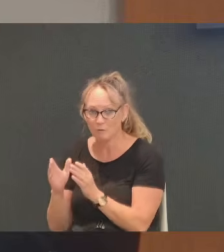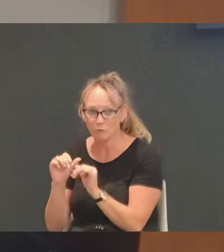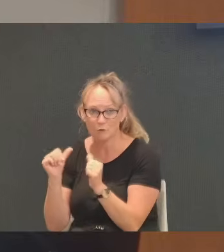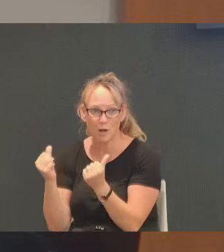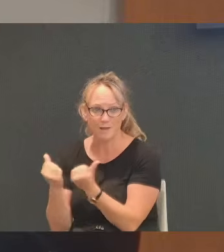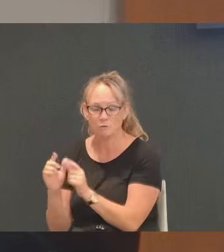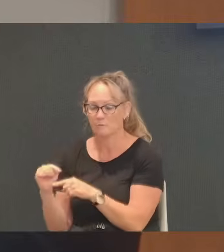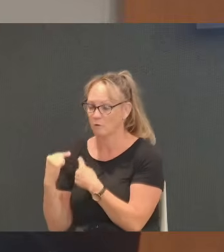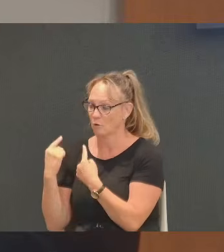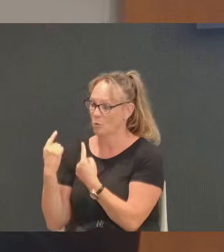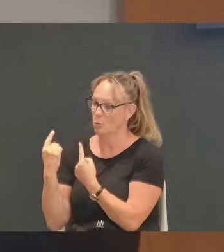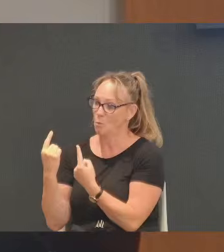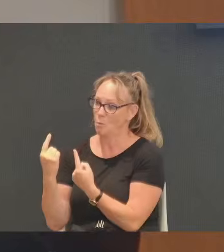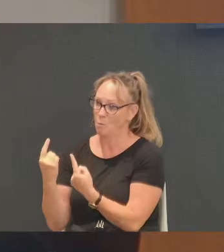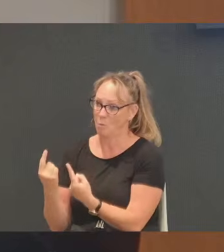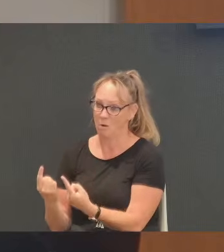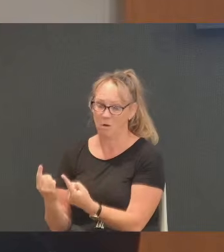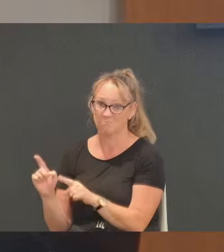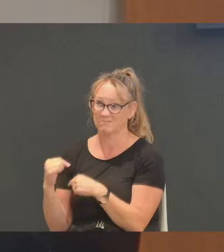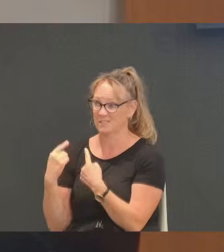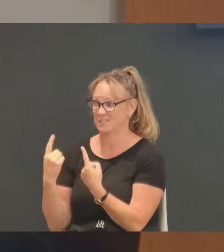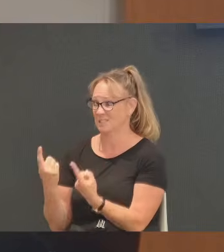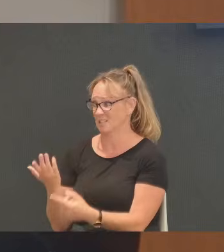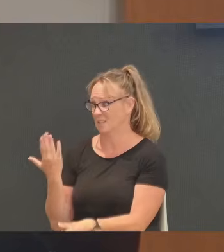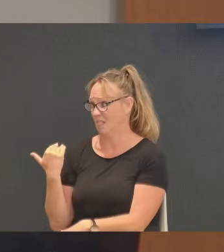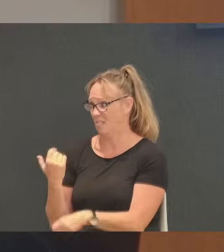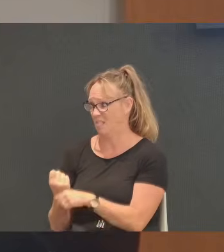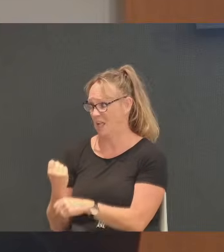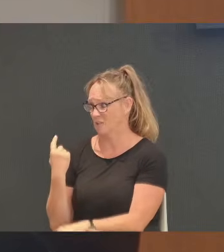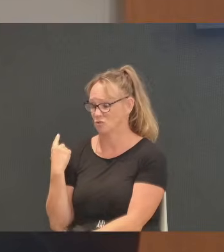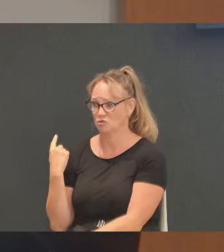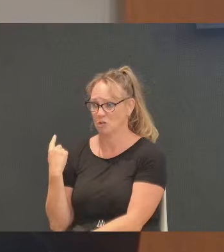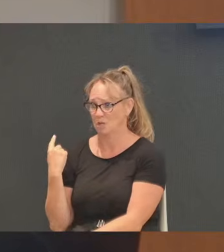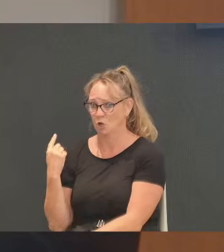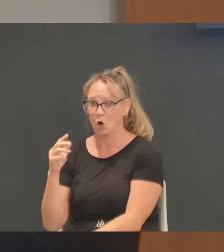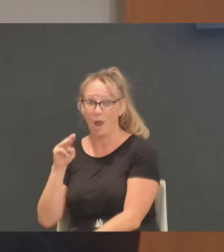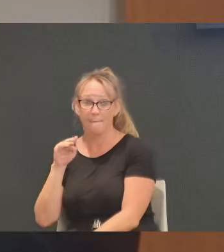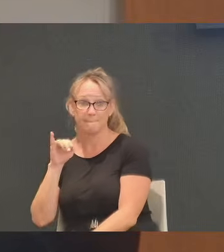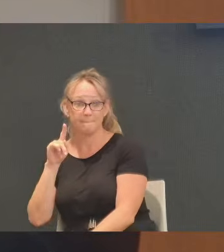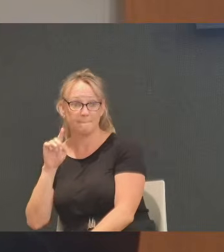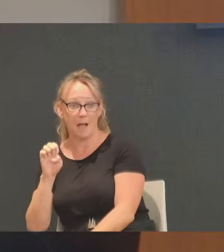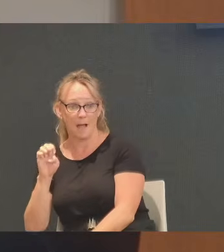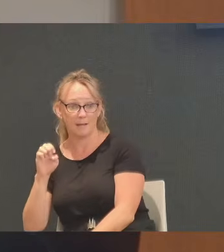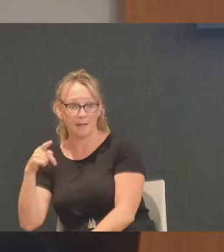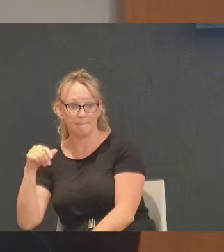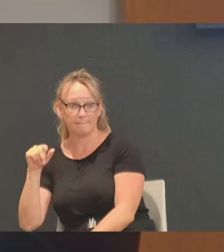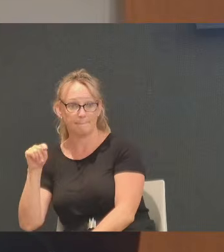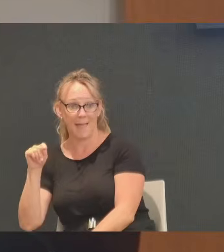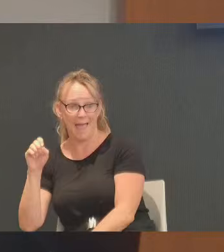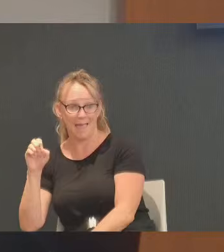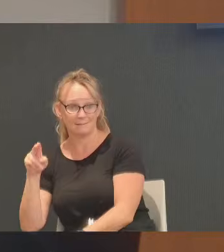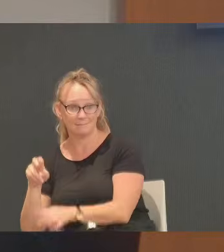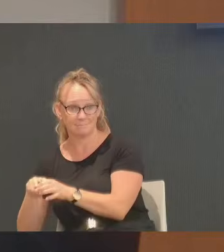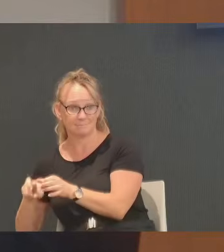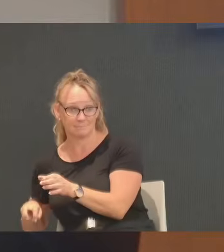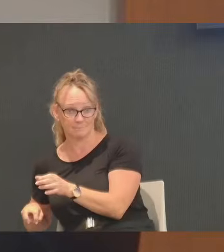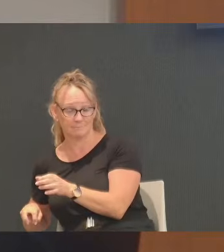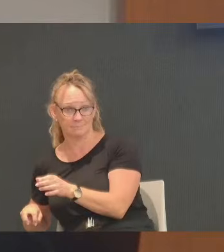really since late last year when Director Michael Patton departed. It's taken us some time to fill